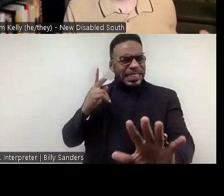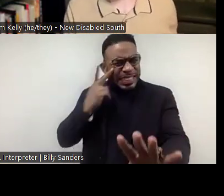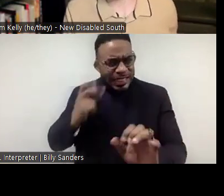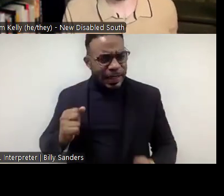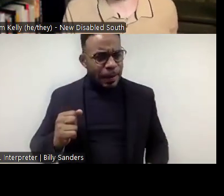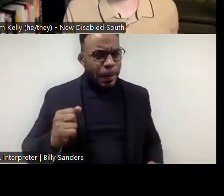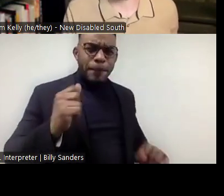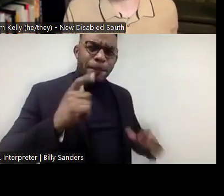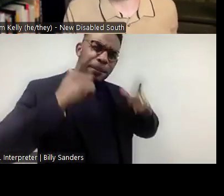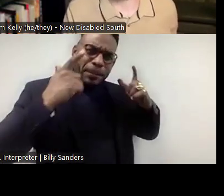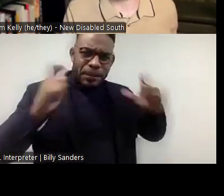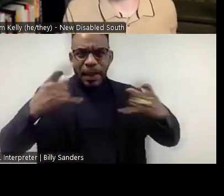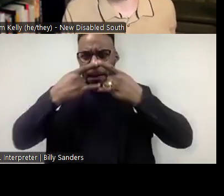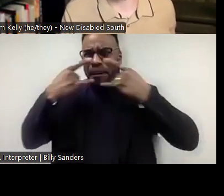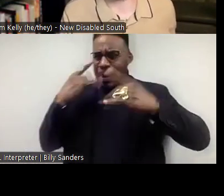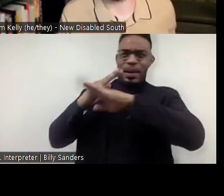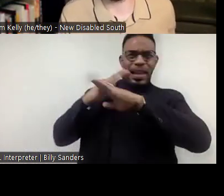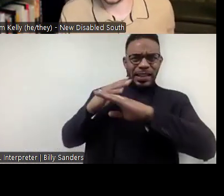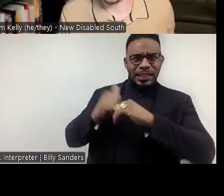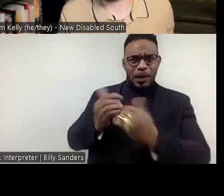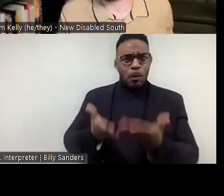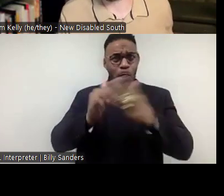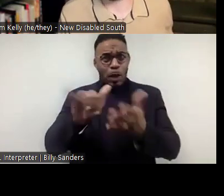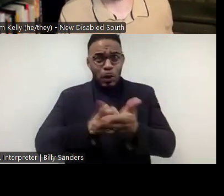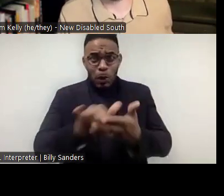administration. We are talking about -- and we are seeing